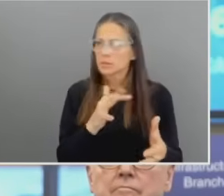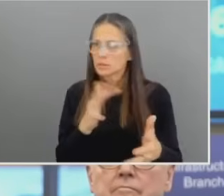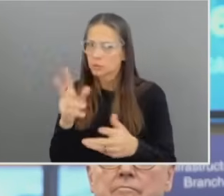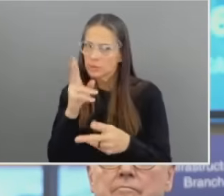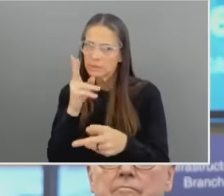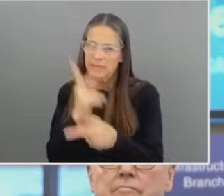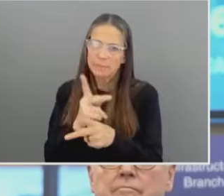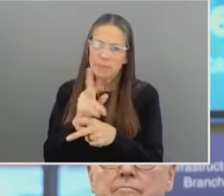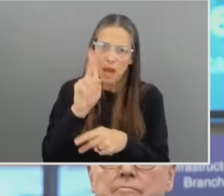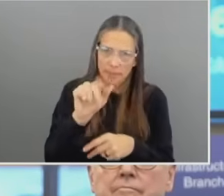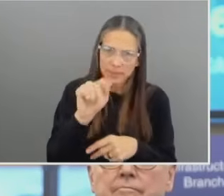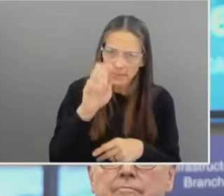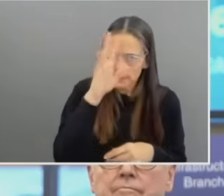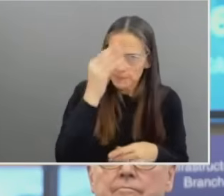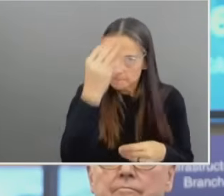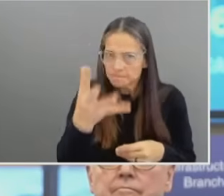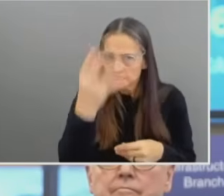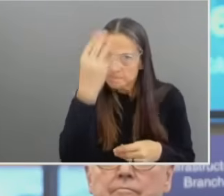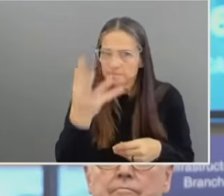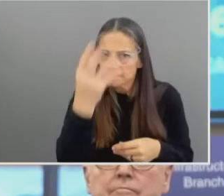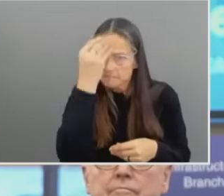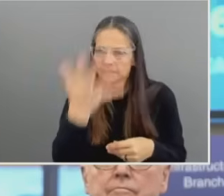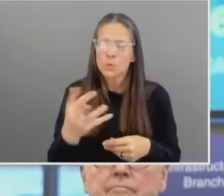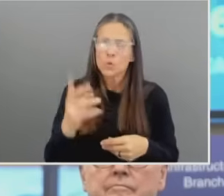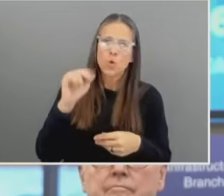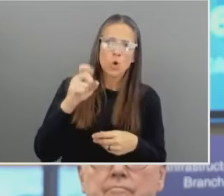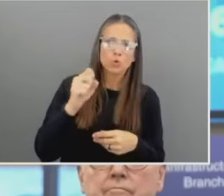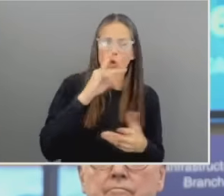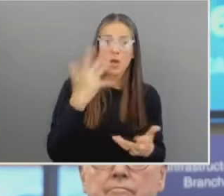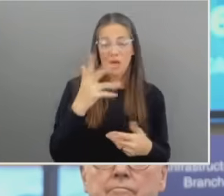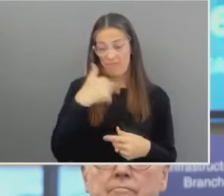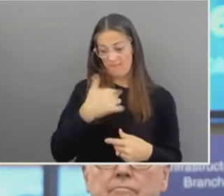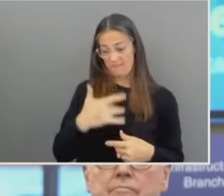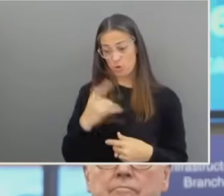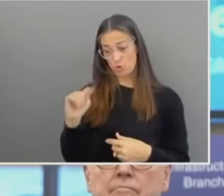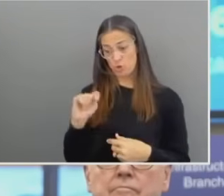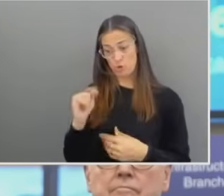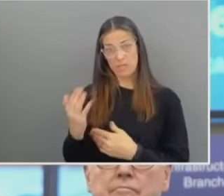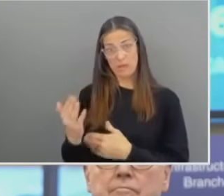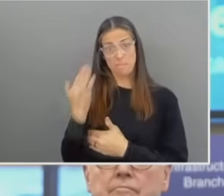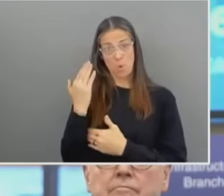AND TONIGHT WE’RE GOING TO EVALUATE ROADS AND GIVE AN UPDATE AHEAD OF TUESDAY MORNING COMMUTES.